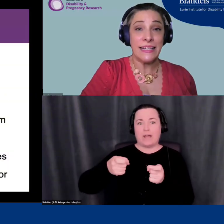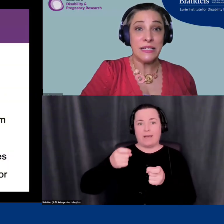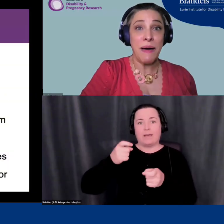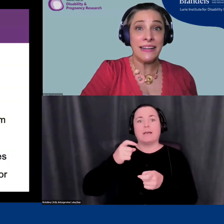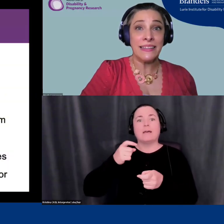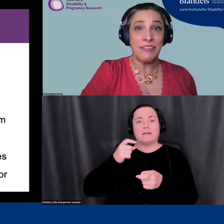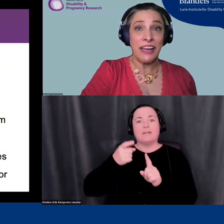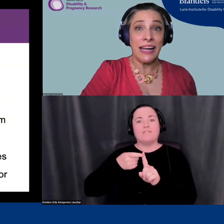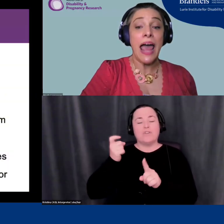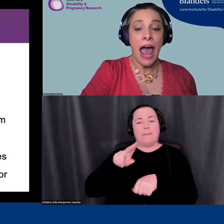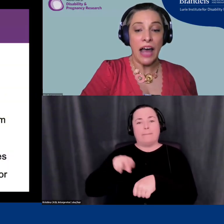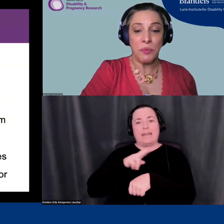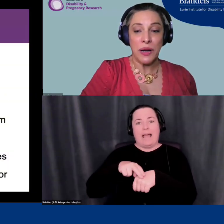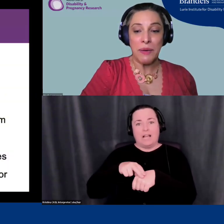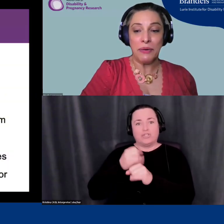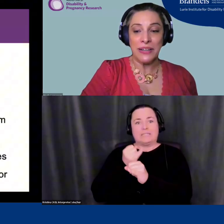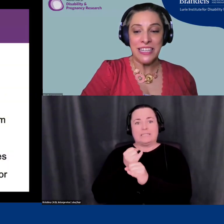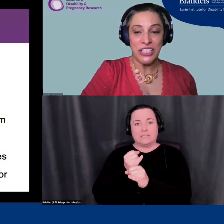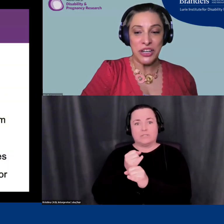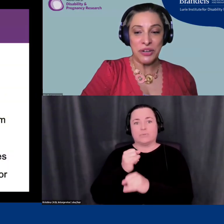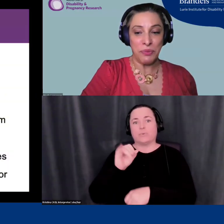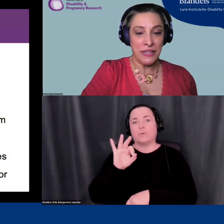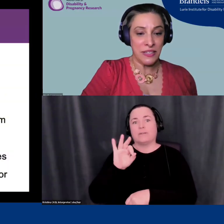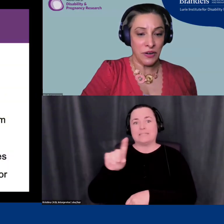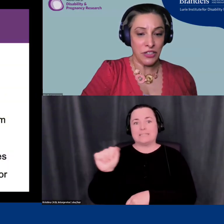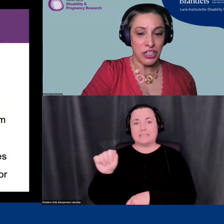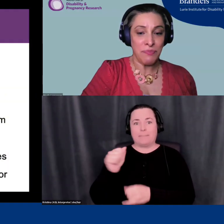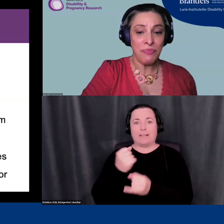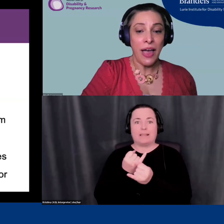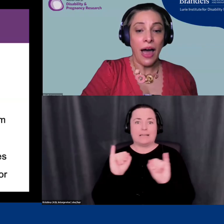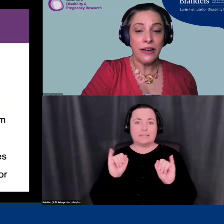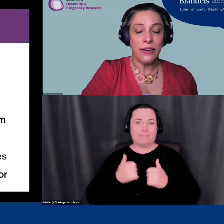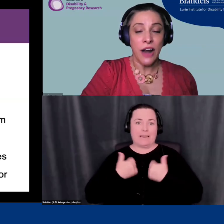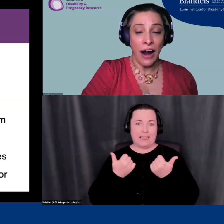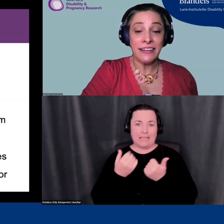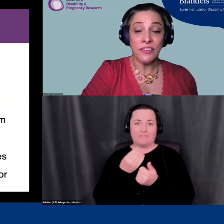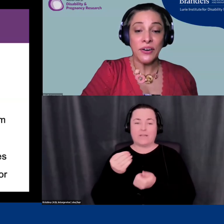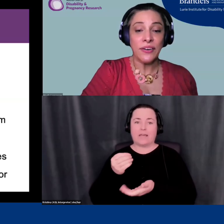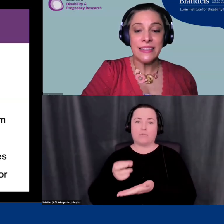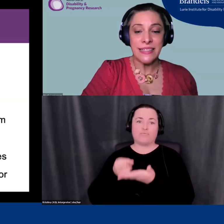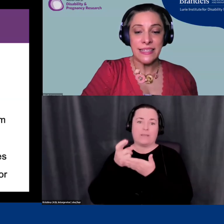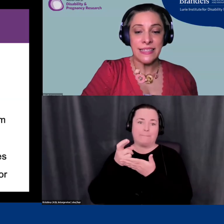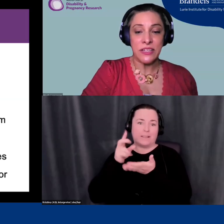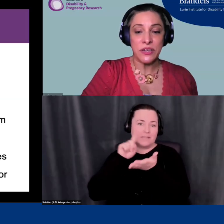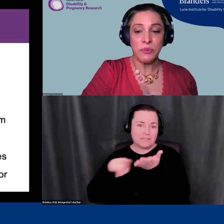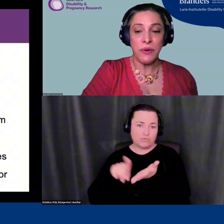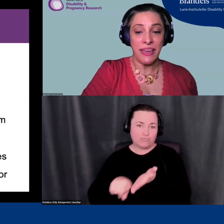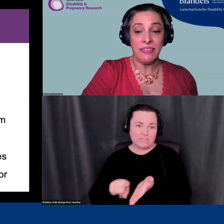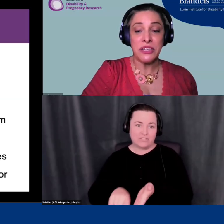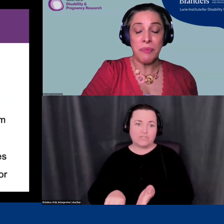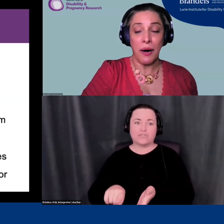Independent Living, and Rehabilitation research. NIDILRR is a center within the